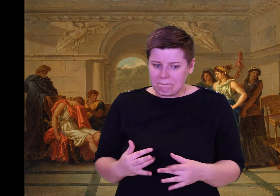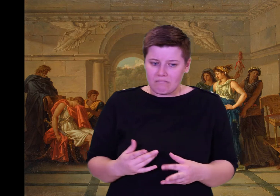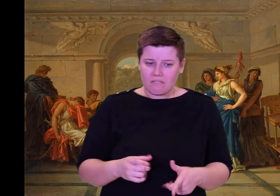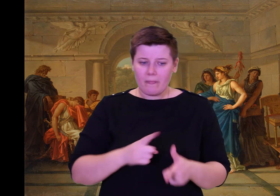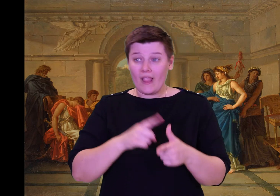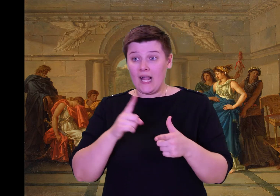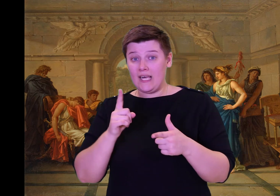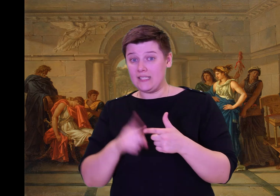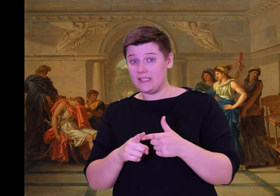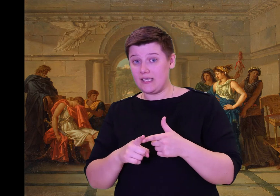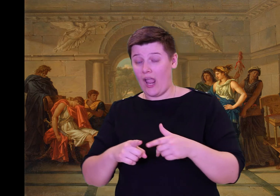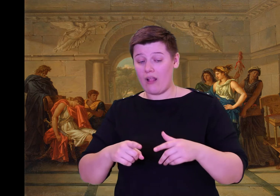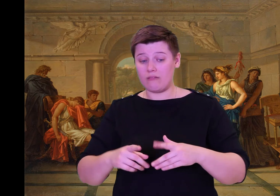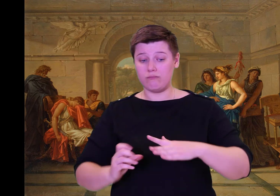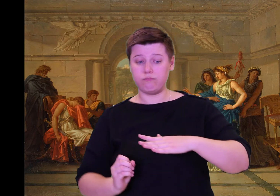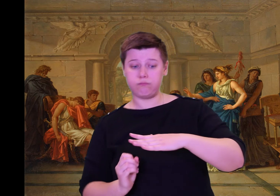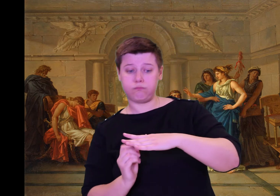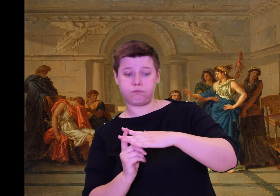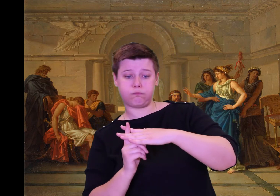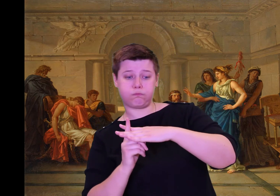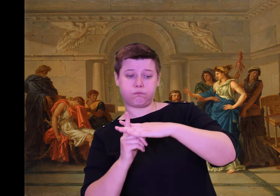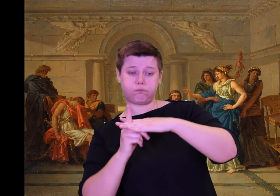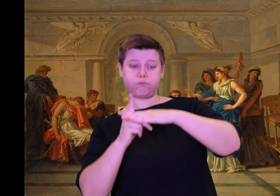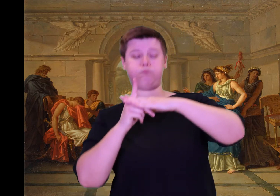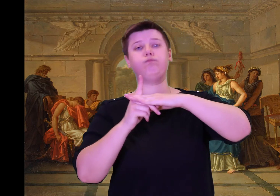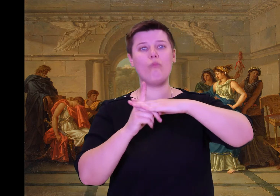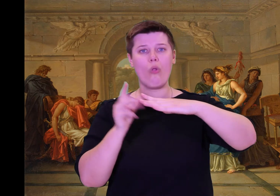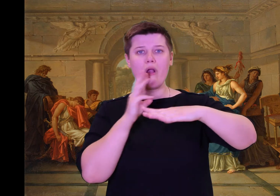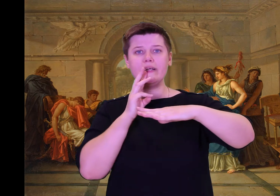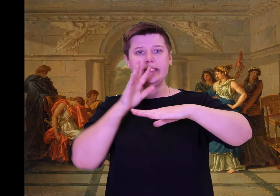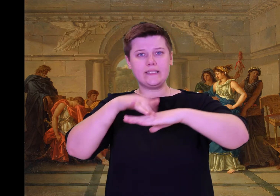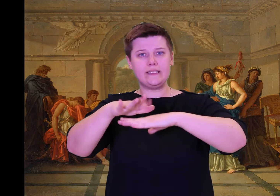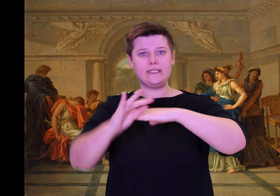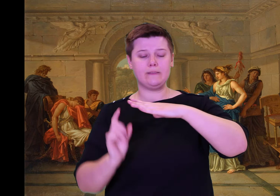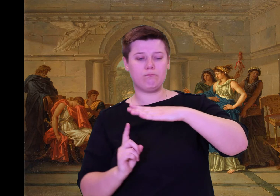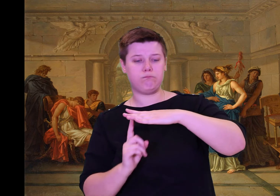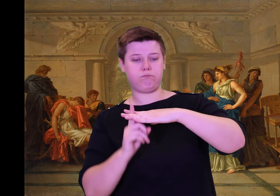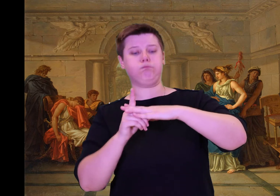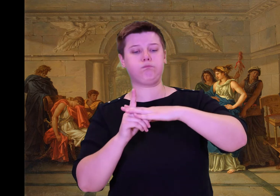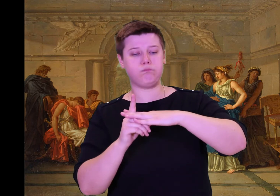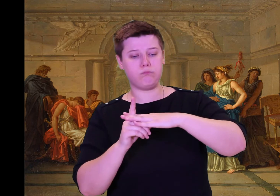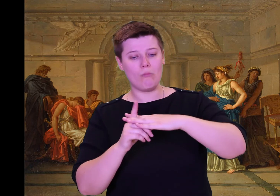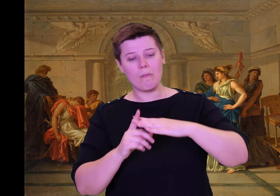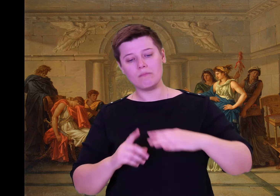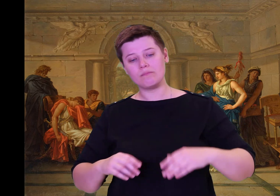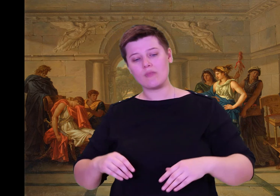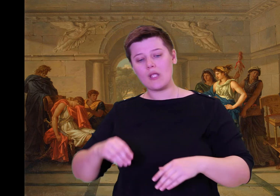underwater, new-flayed--to help her plot against her father.